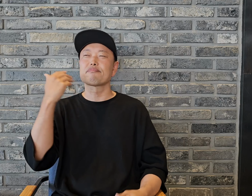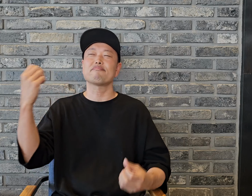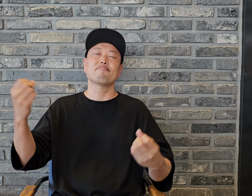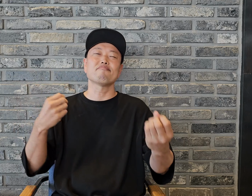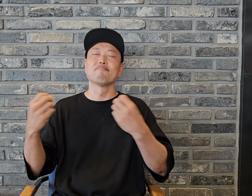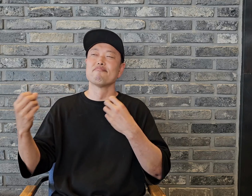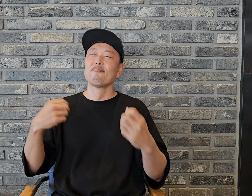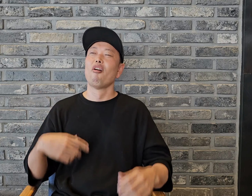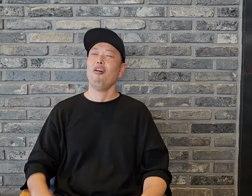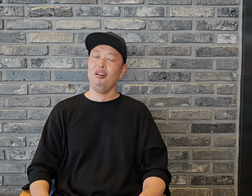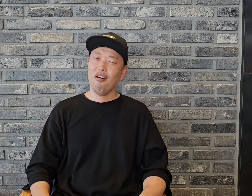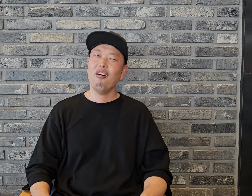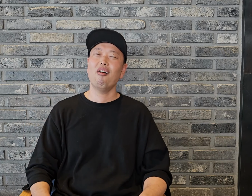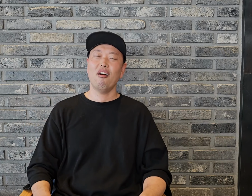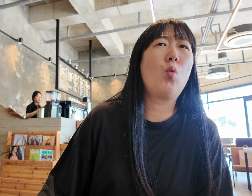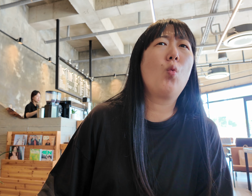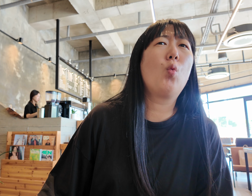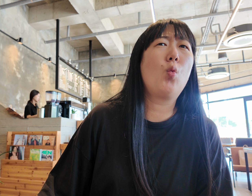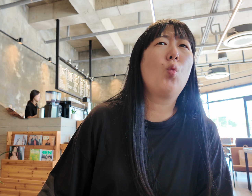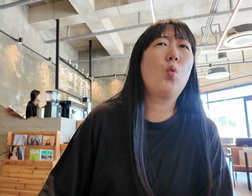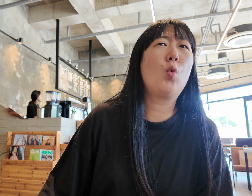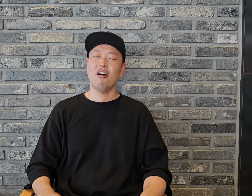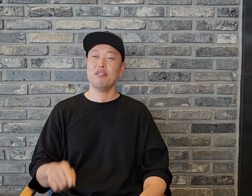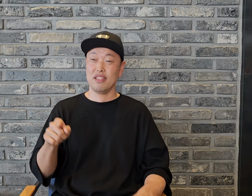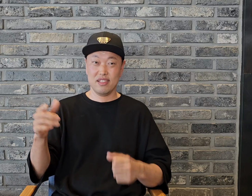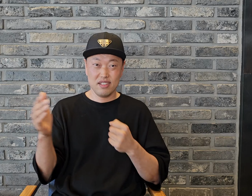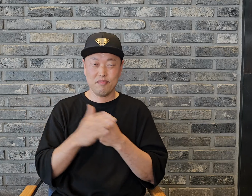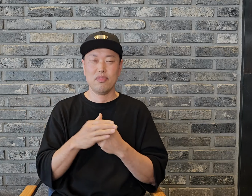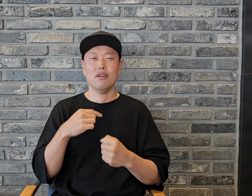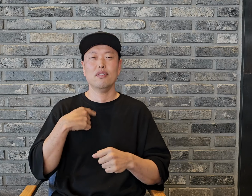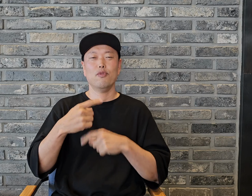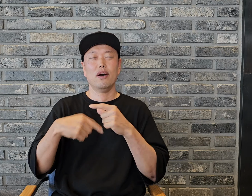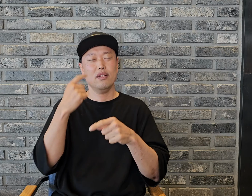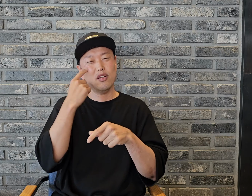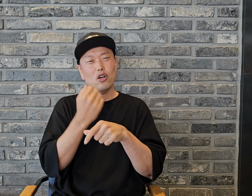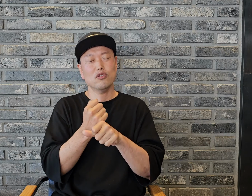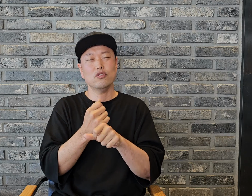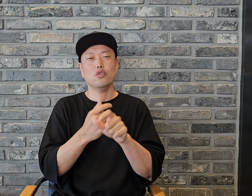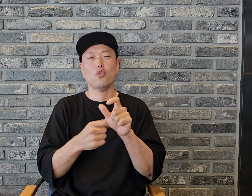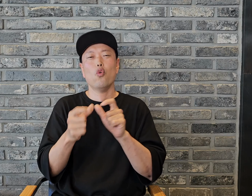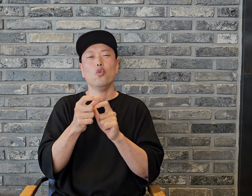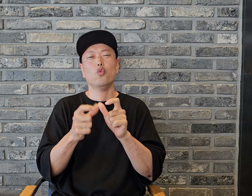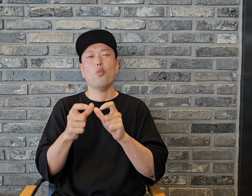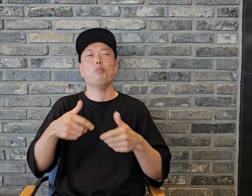Deaf people really said that they liked it. Oh~ cool. As I thought, I also need to do more research, so